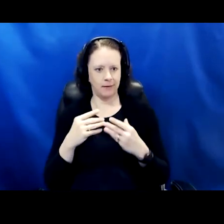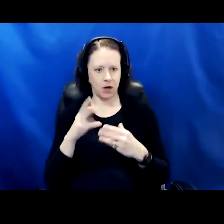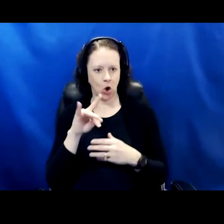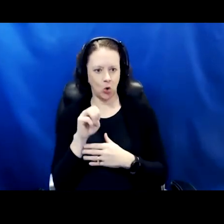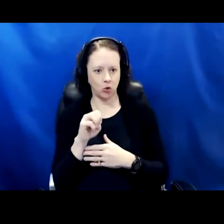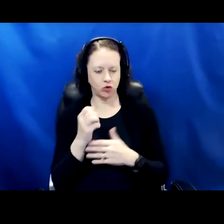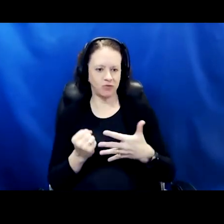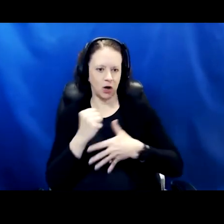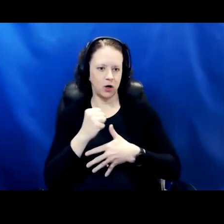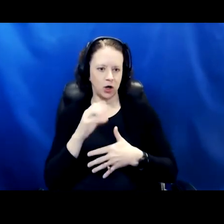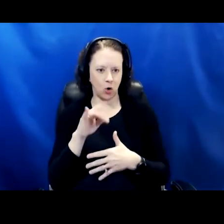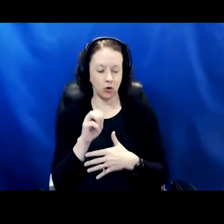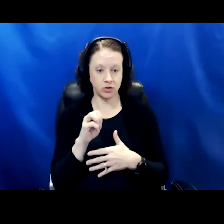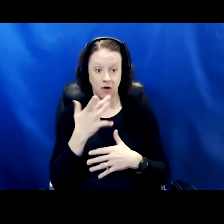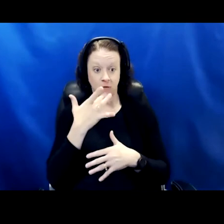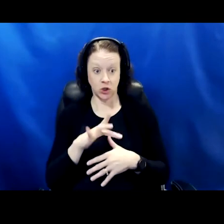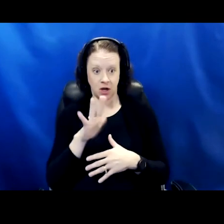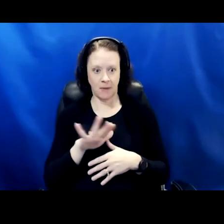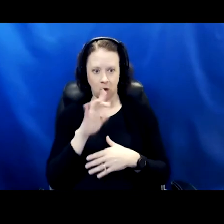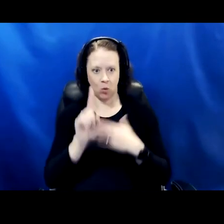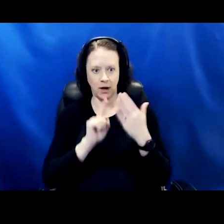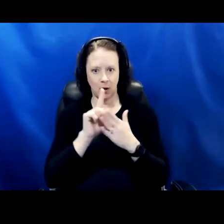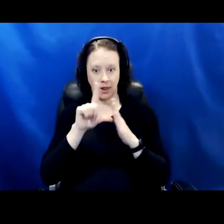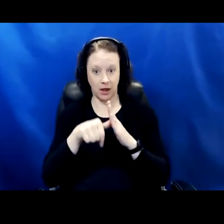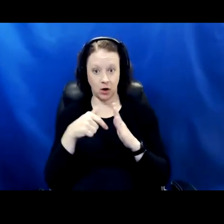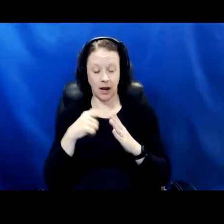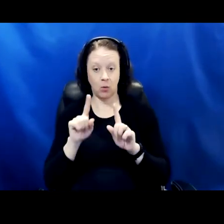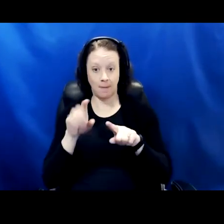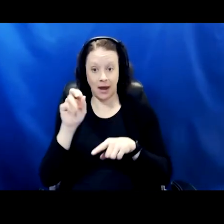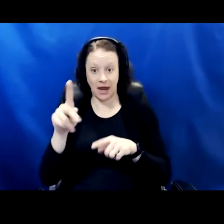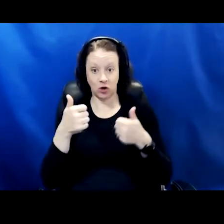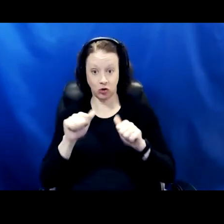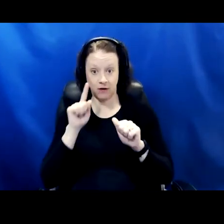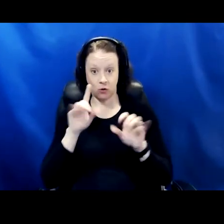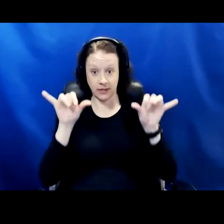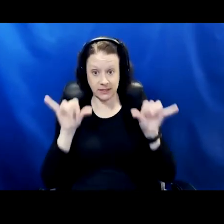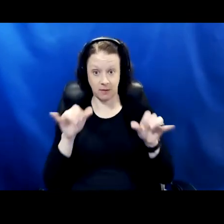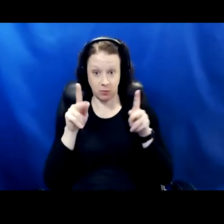Fortunately, about an hour later, I went back and tried for that same person using the eligibility code,